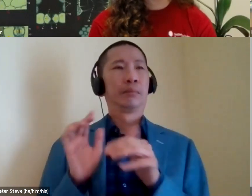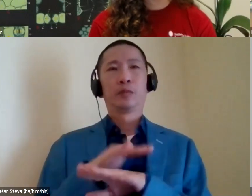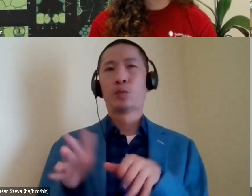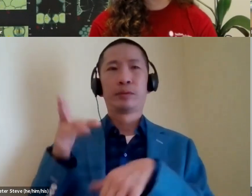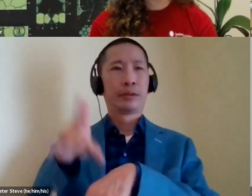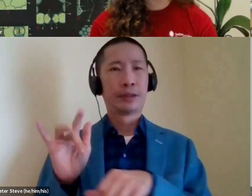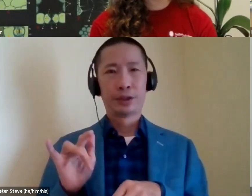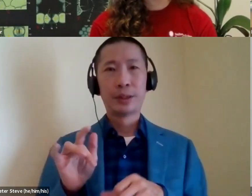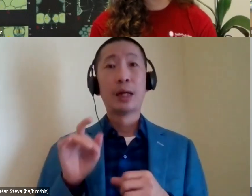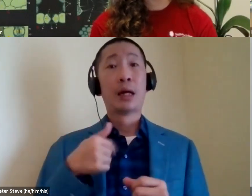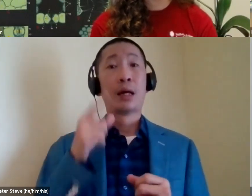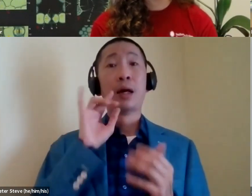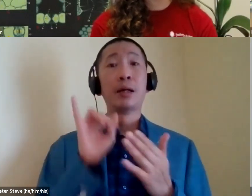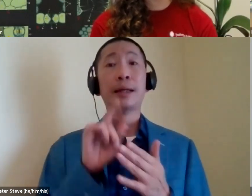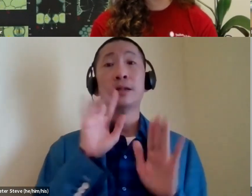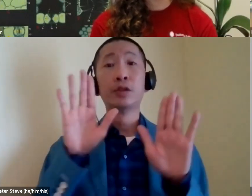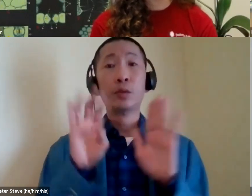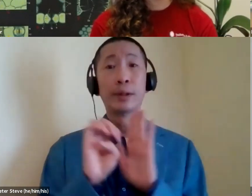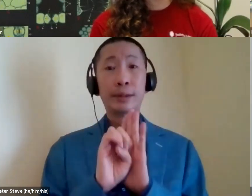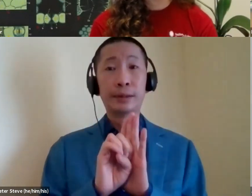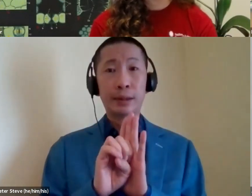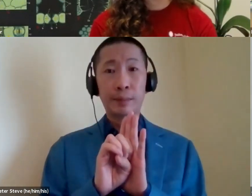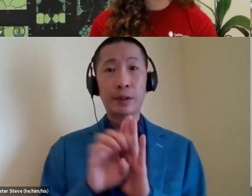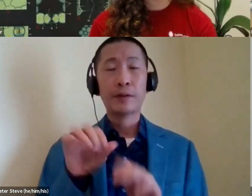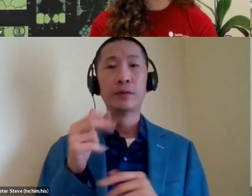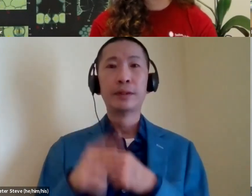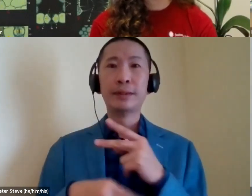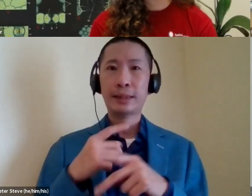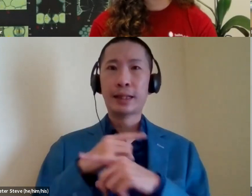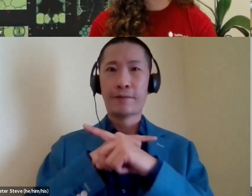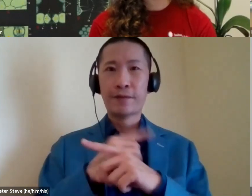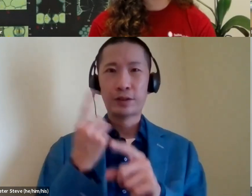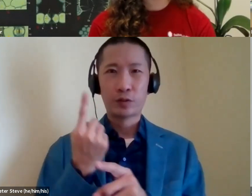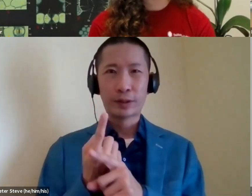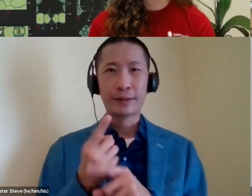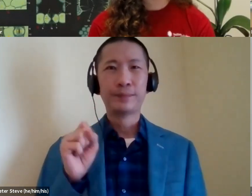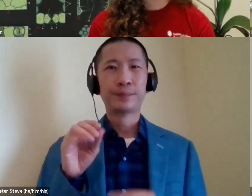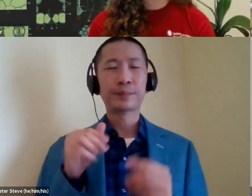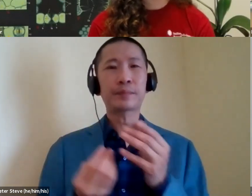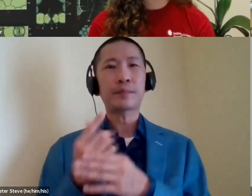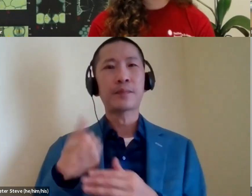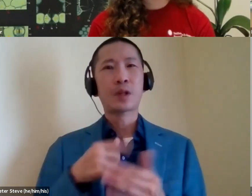Kim Komatsu (she/her): And I think this is a really great example of another kind of defense right, so the plants that we're talking about might have